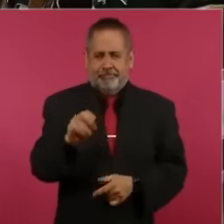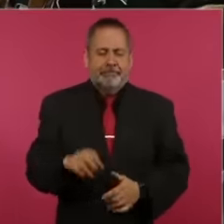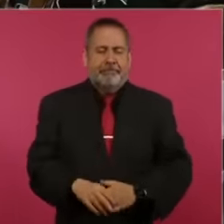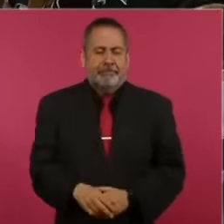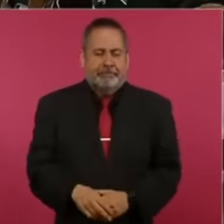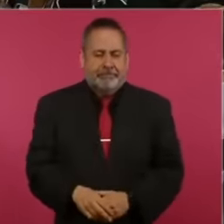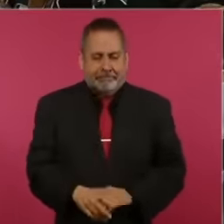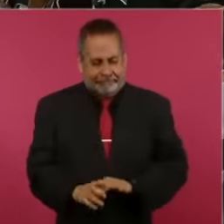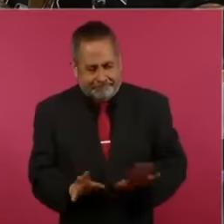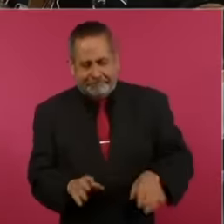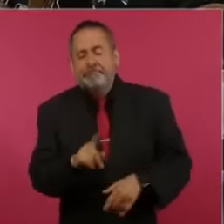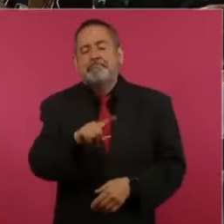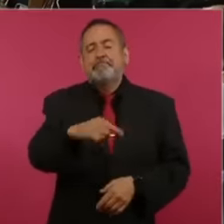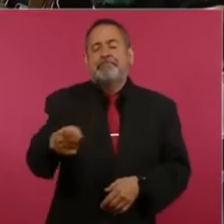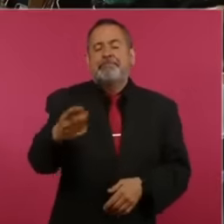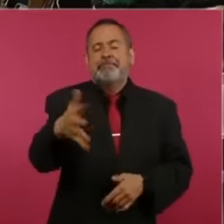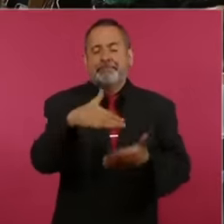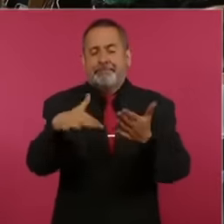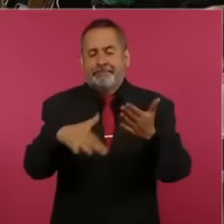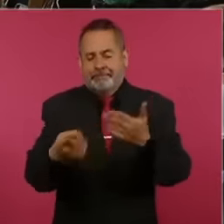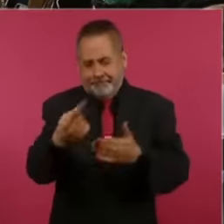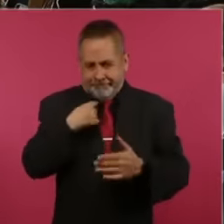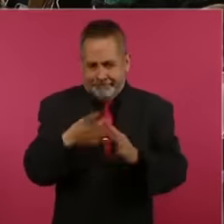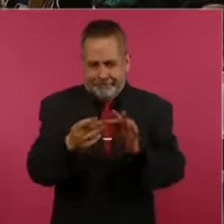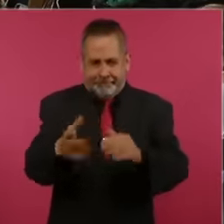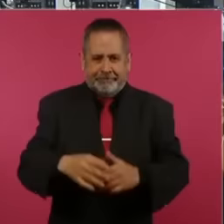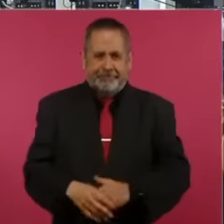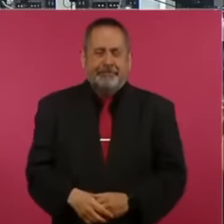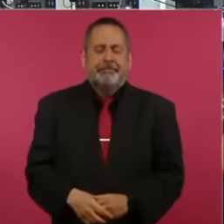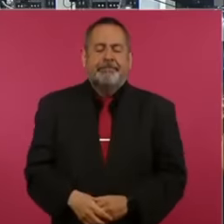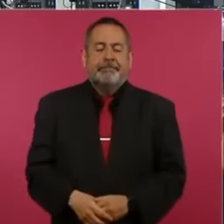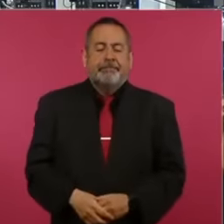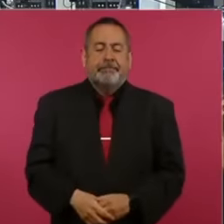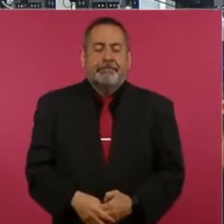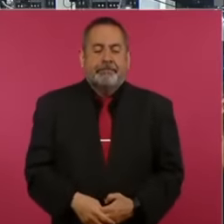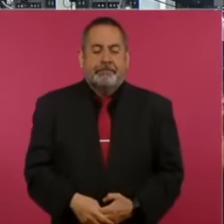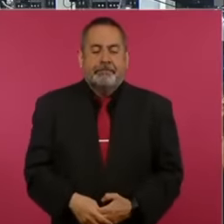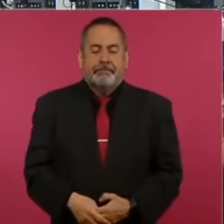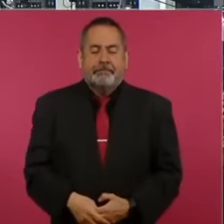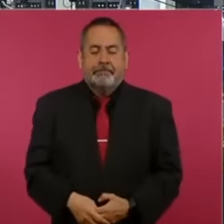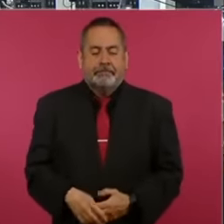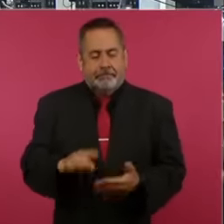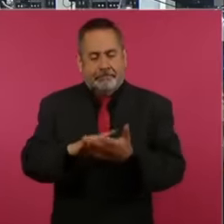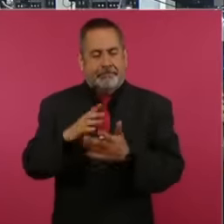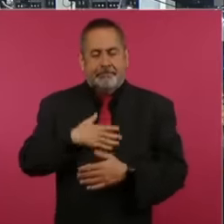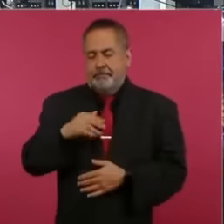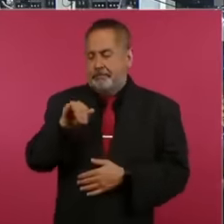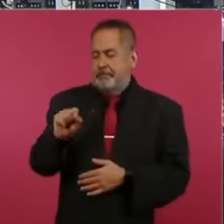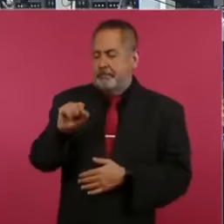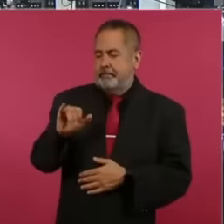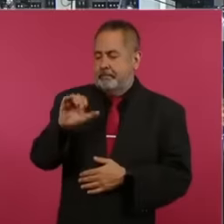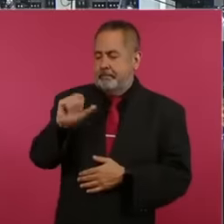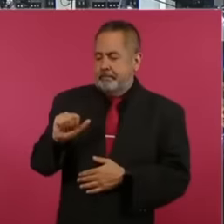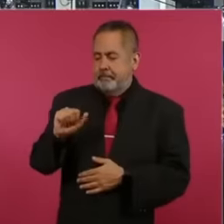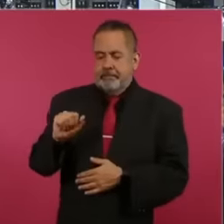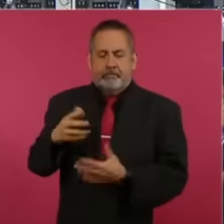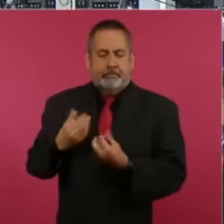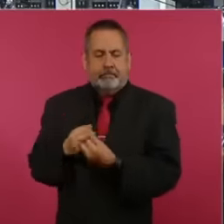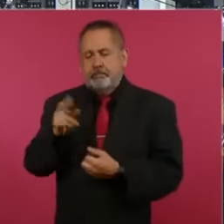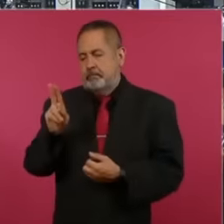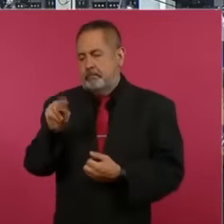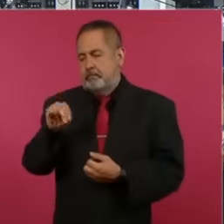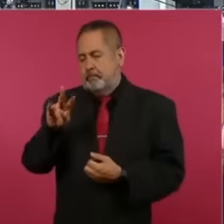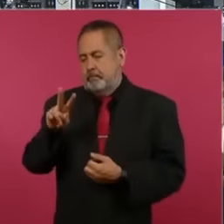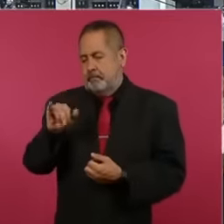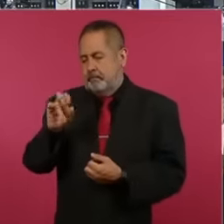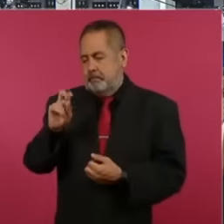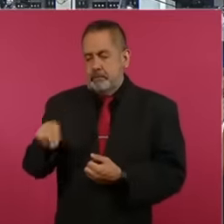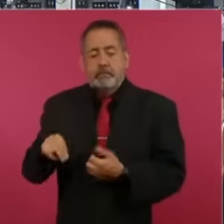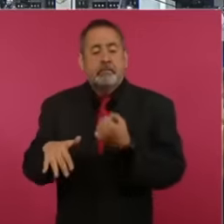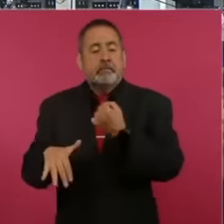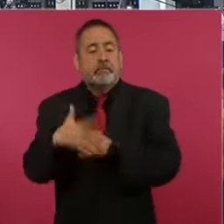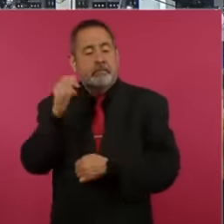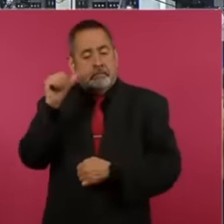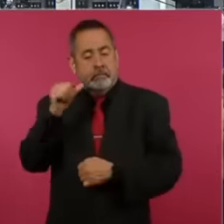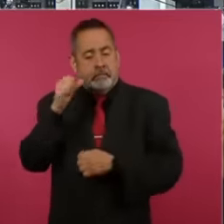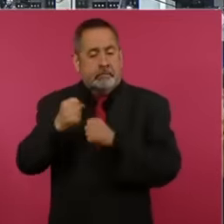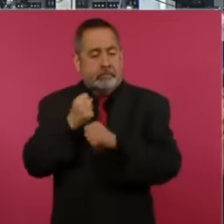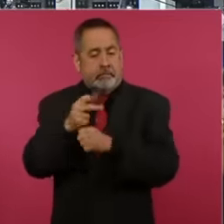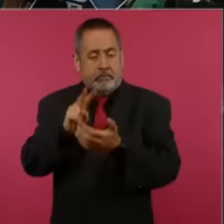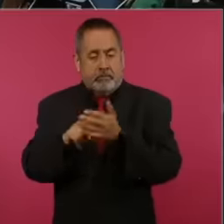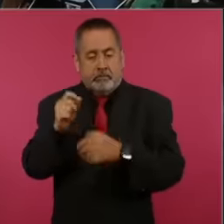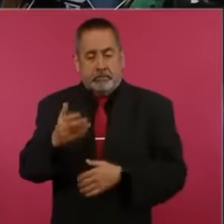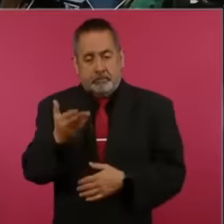thank you sir of Univision this date of April 15, 2024 says to the president of